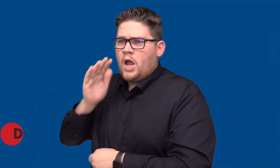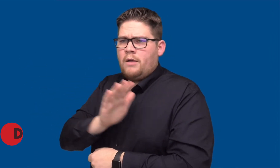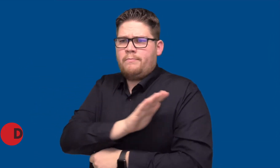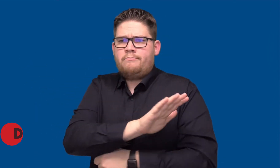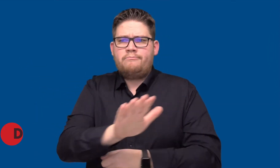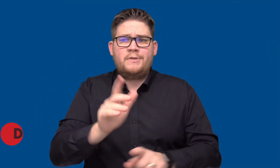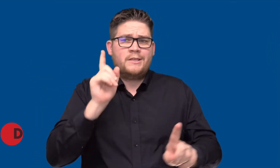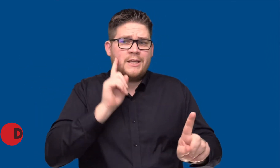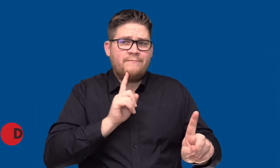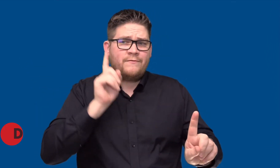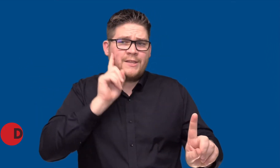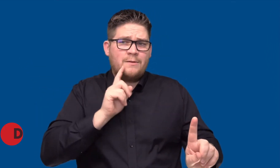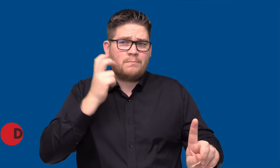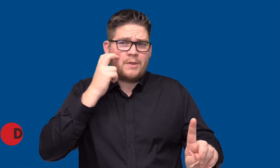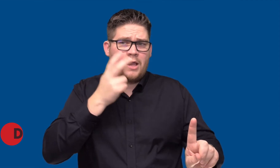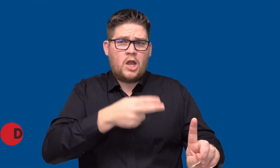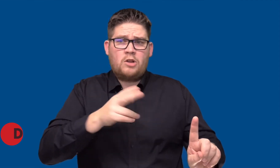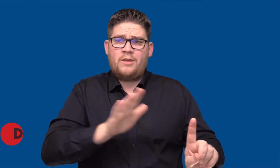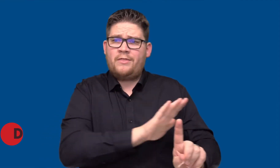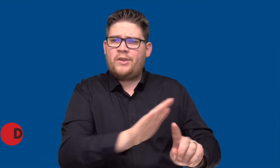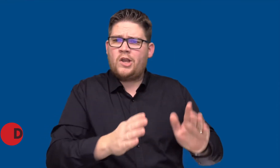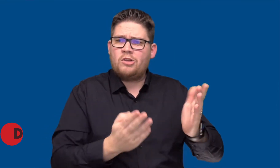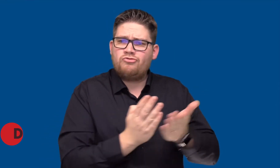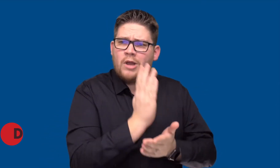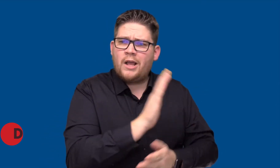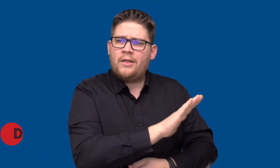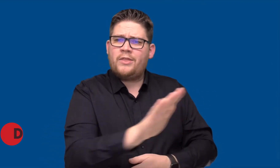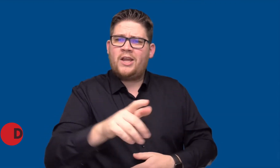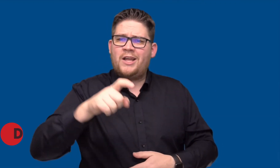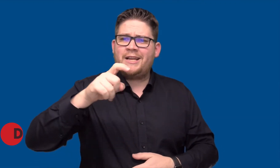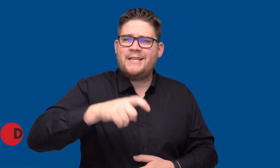Deaf-Blind and Hard of Hearing, their rights and needs to access